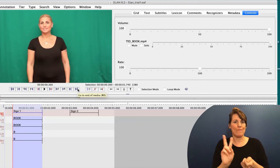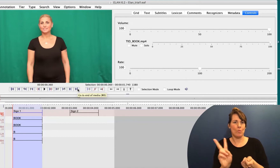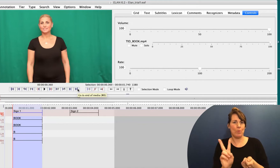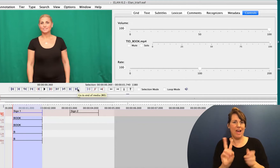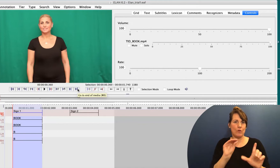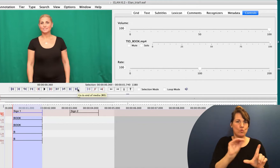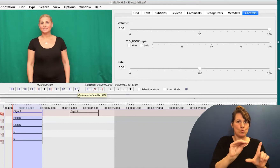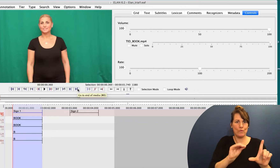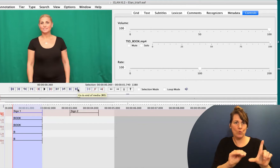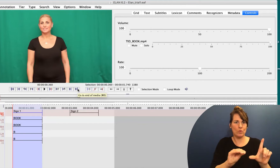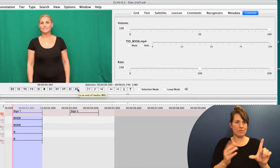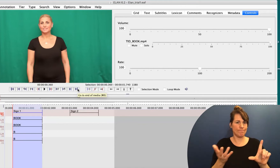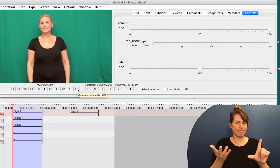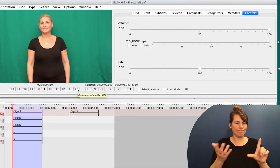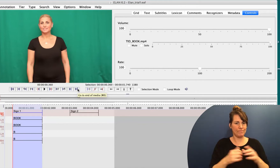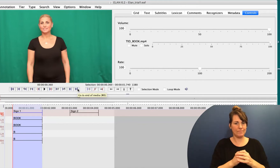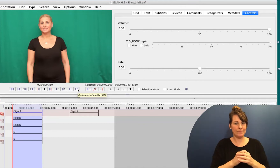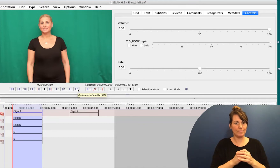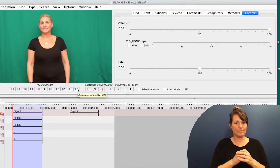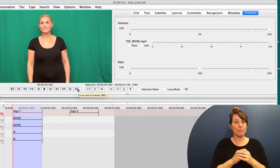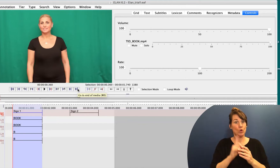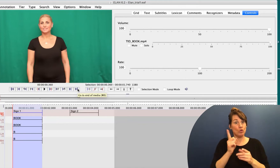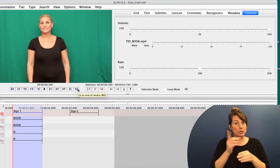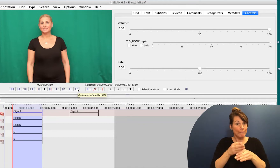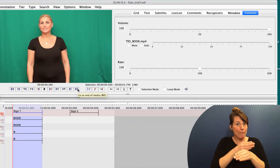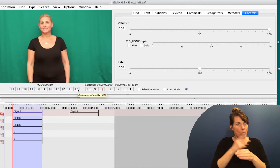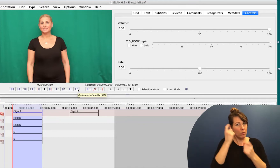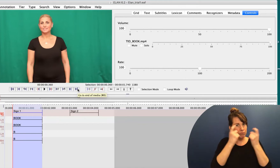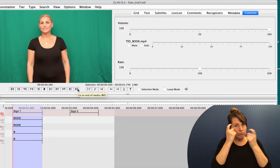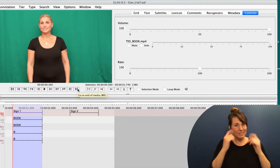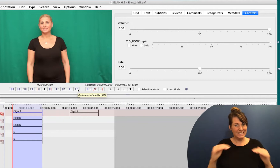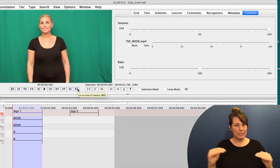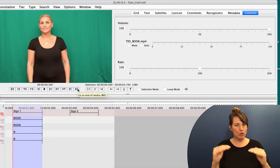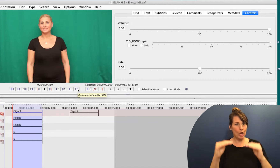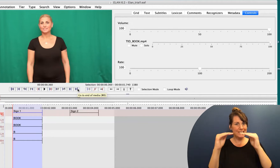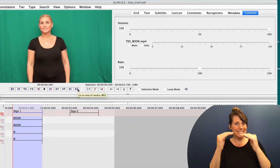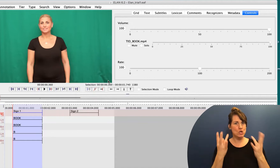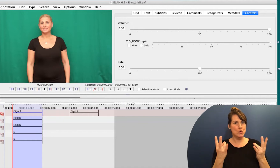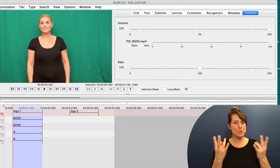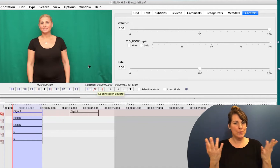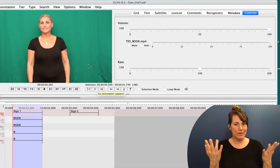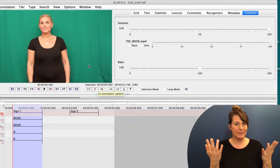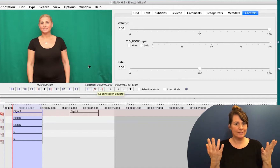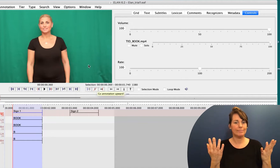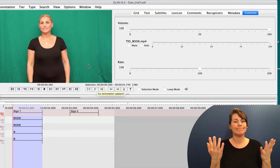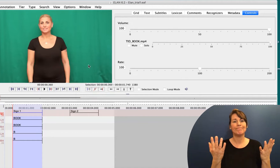It means that I have to think about the hierarchical structure beforehand. If you're